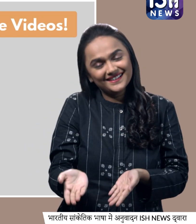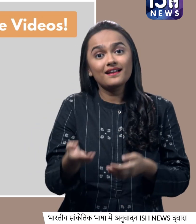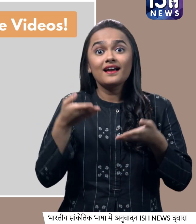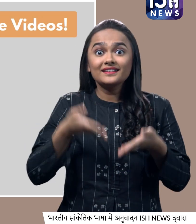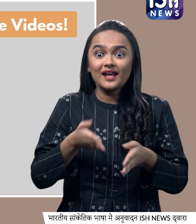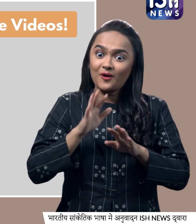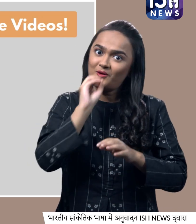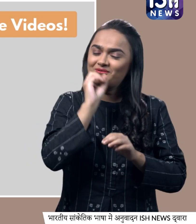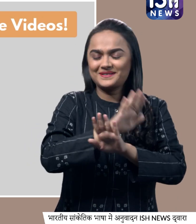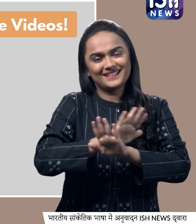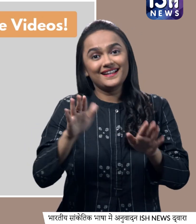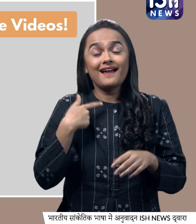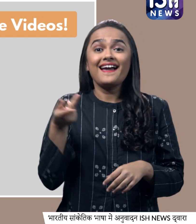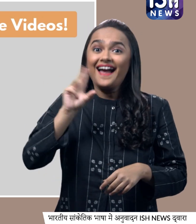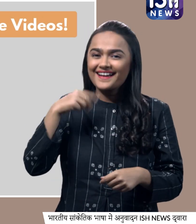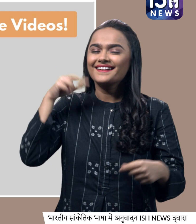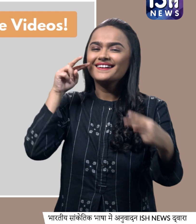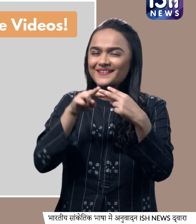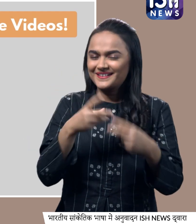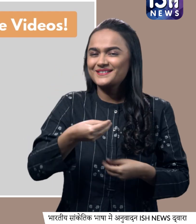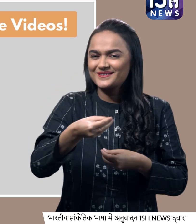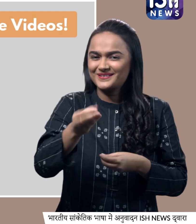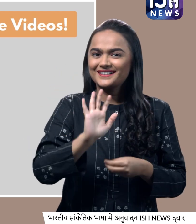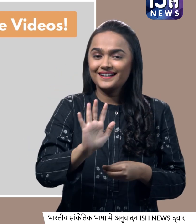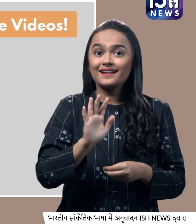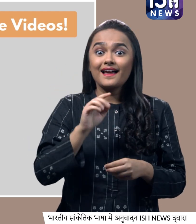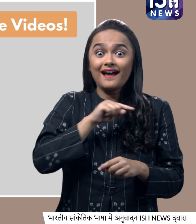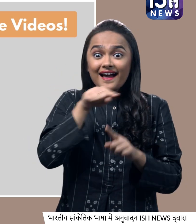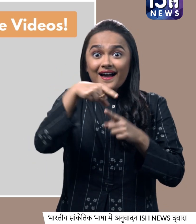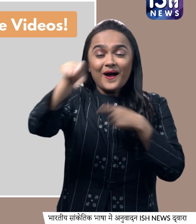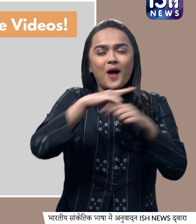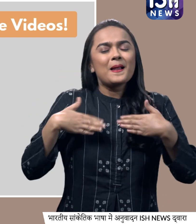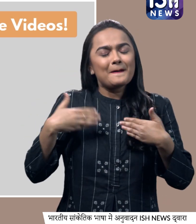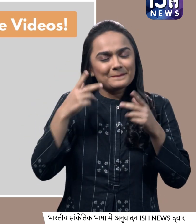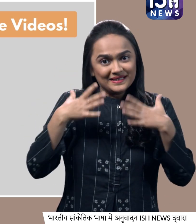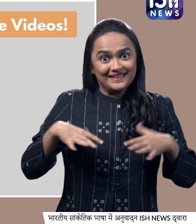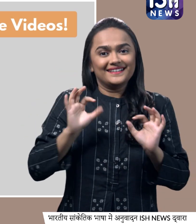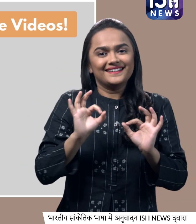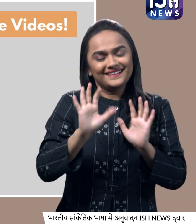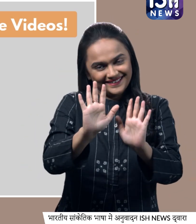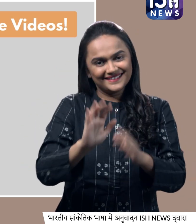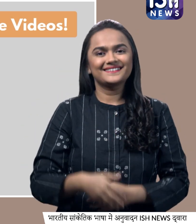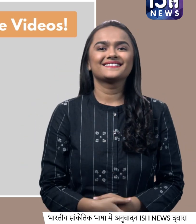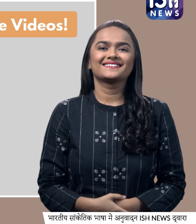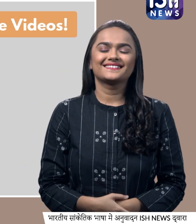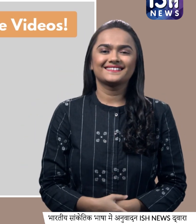That's it for now. We'll see you soon! Until then, stay happy and stay Satvic!